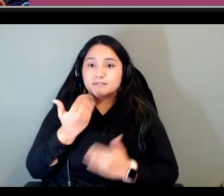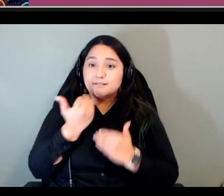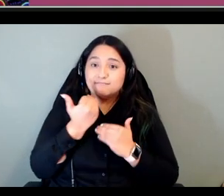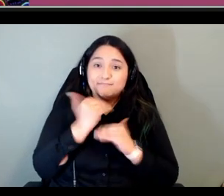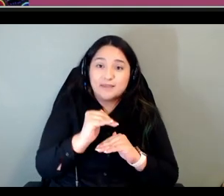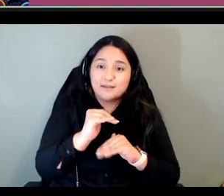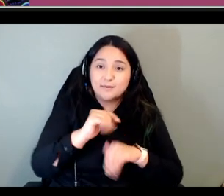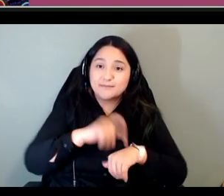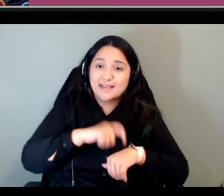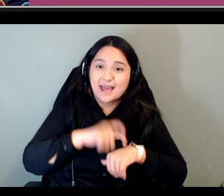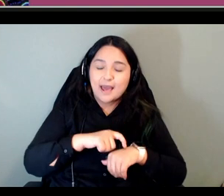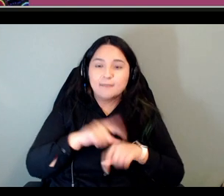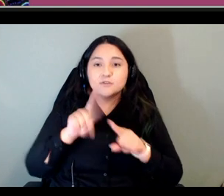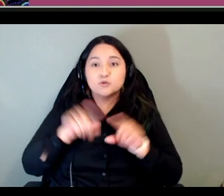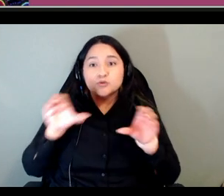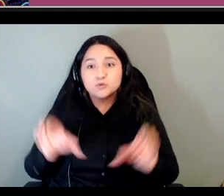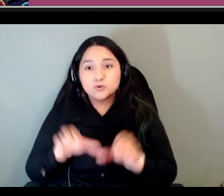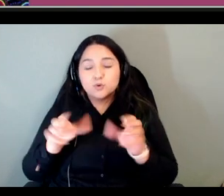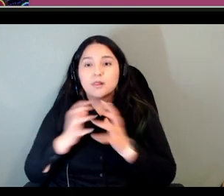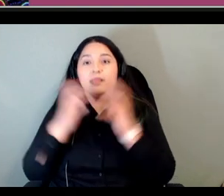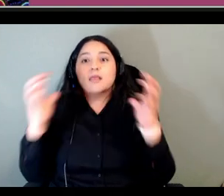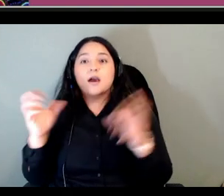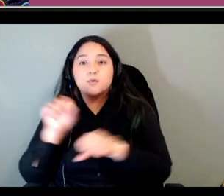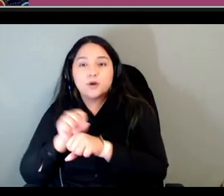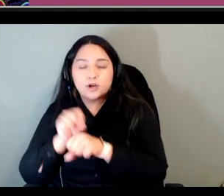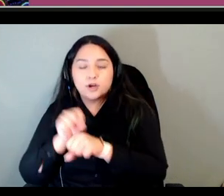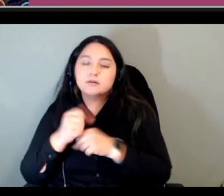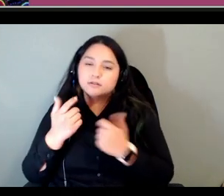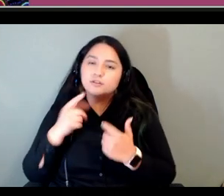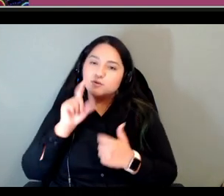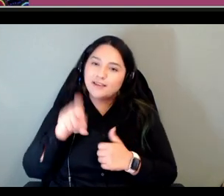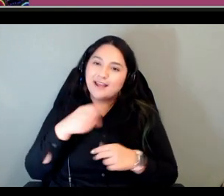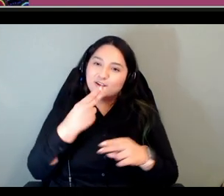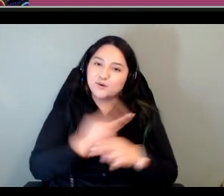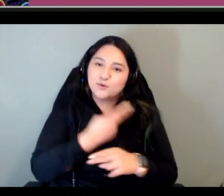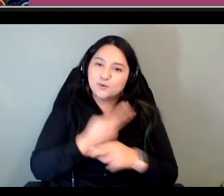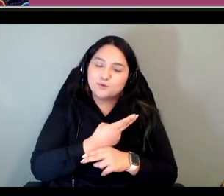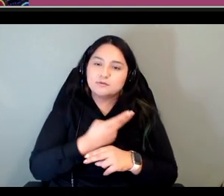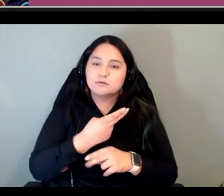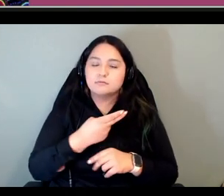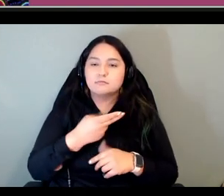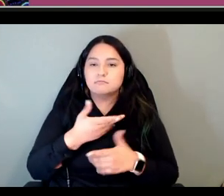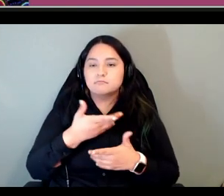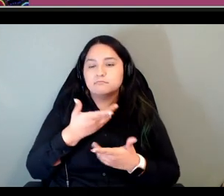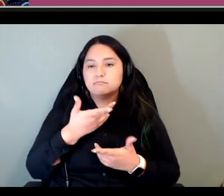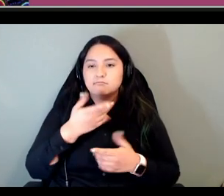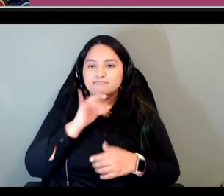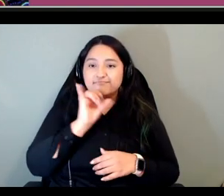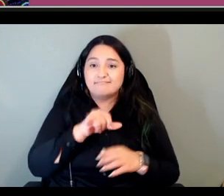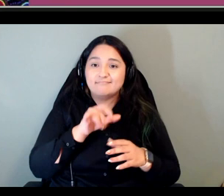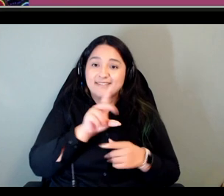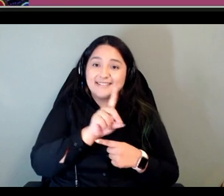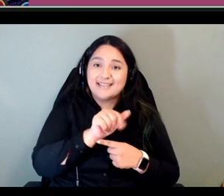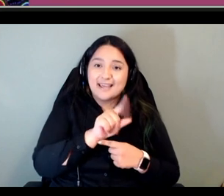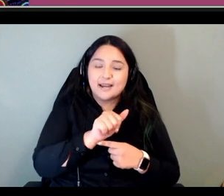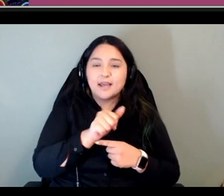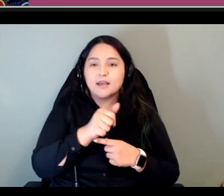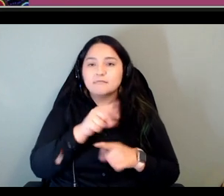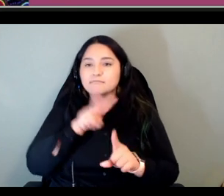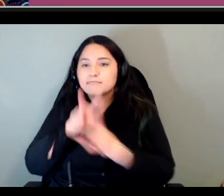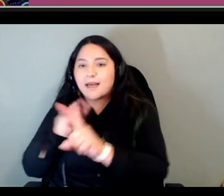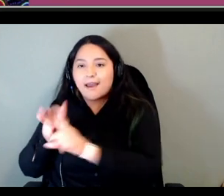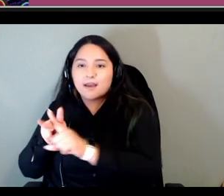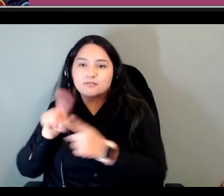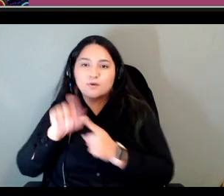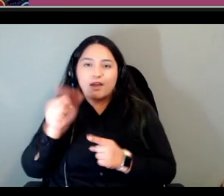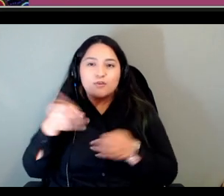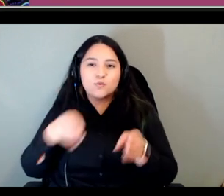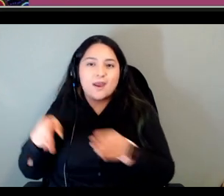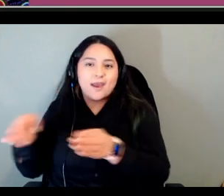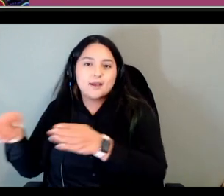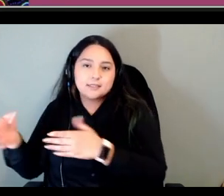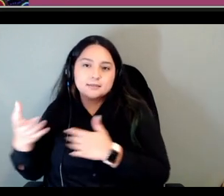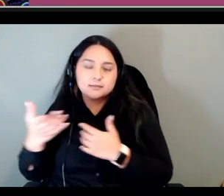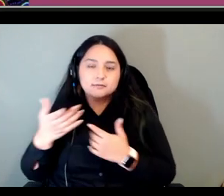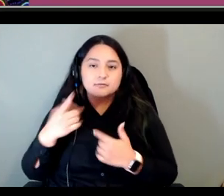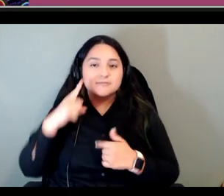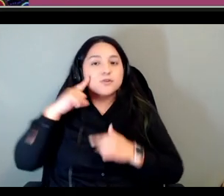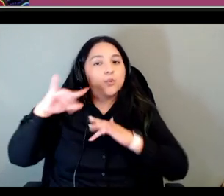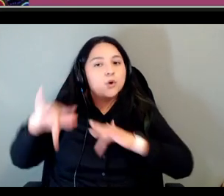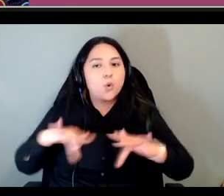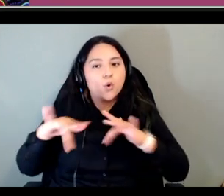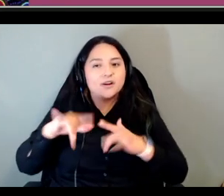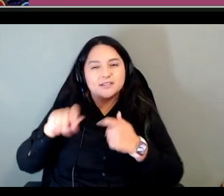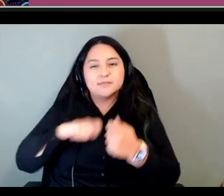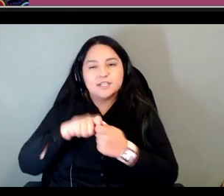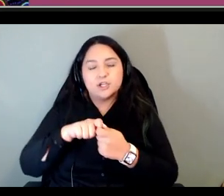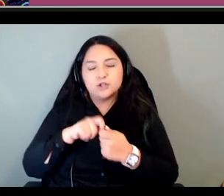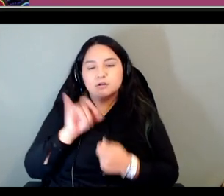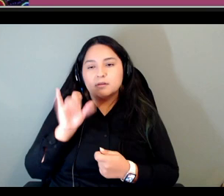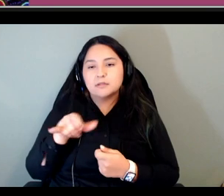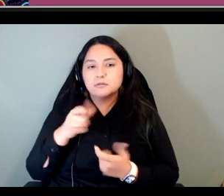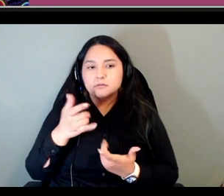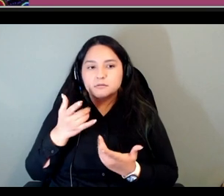so finding ways to reuse and new ways to utilize the recordings in particular is great and